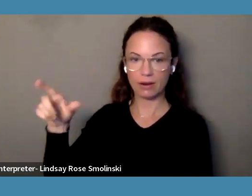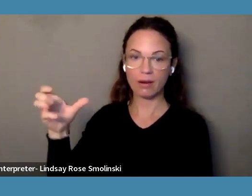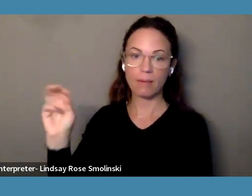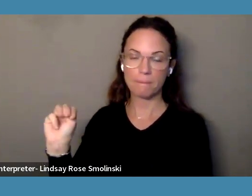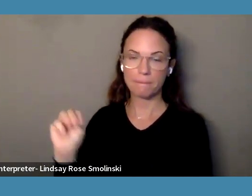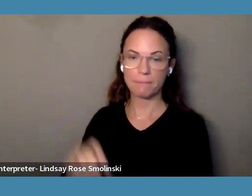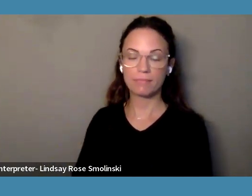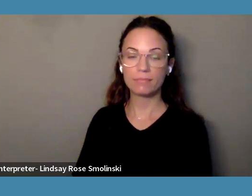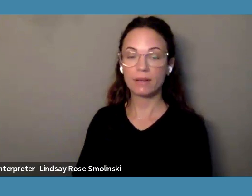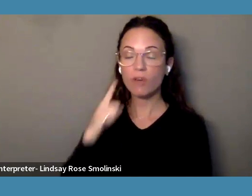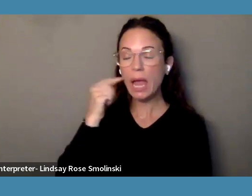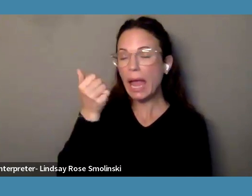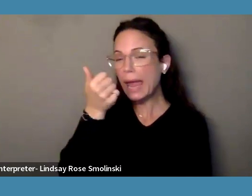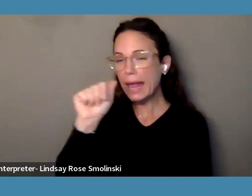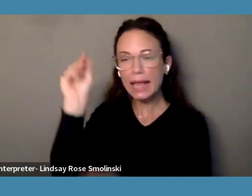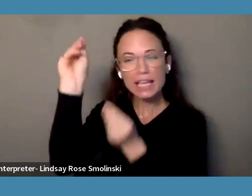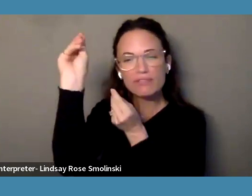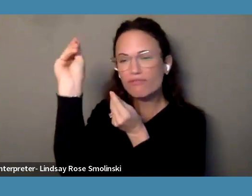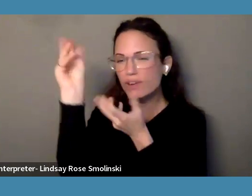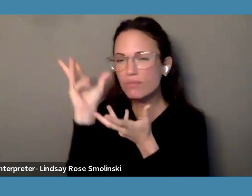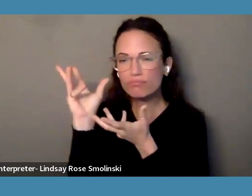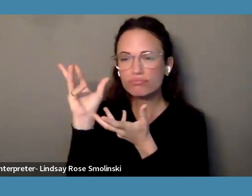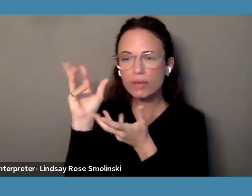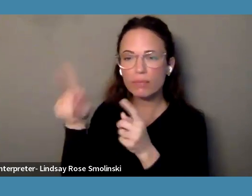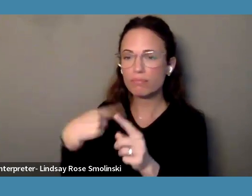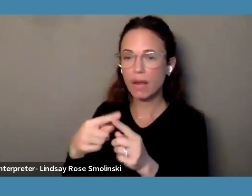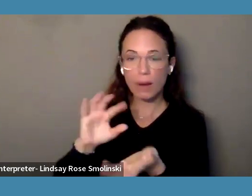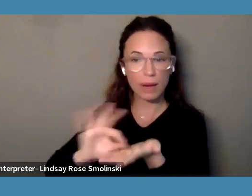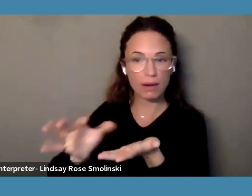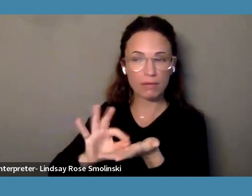for any information regarding a Medicaid fair hearing request.